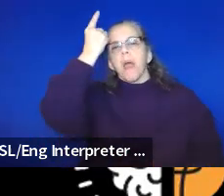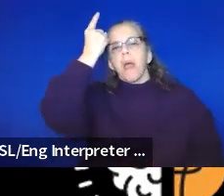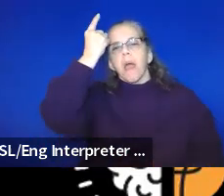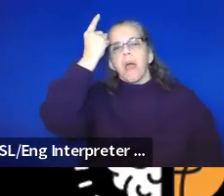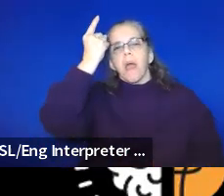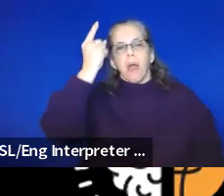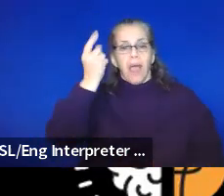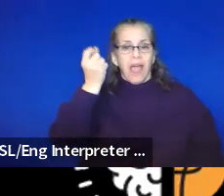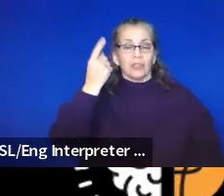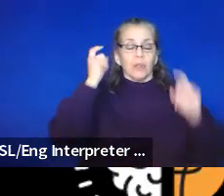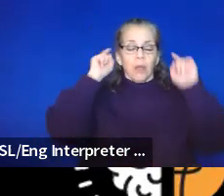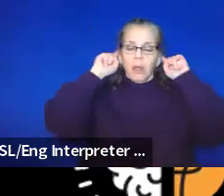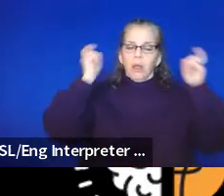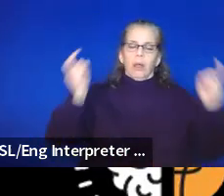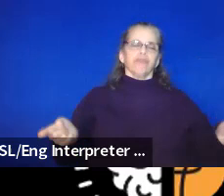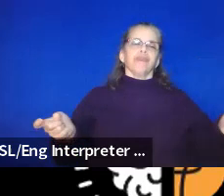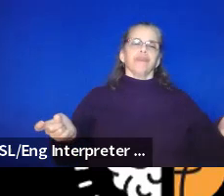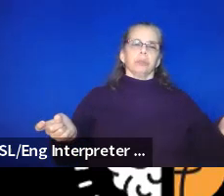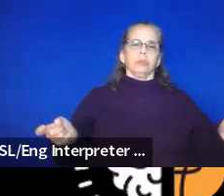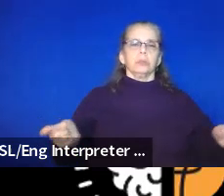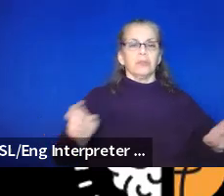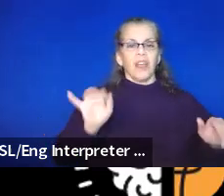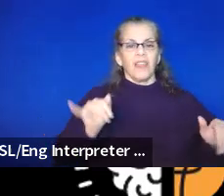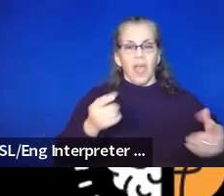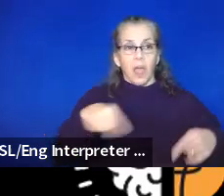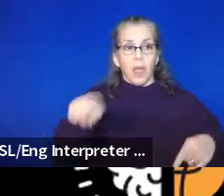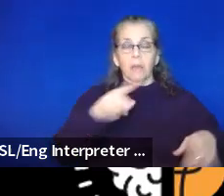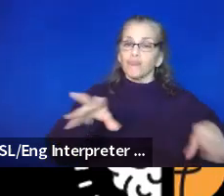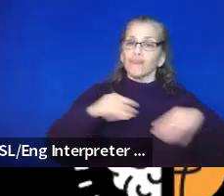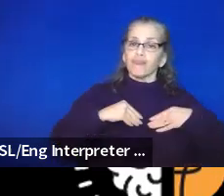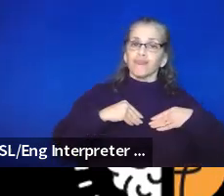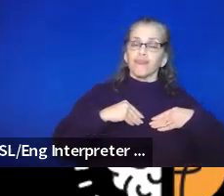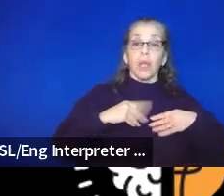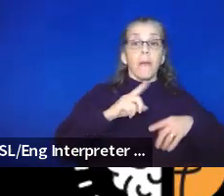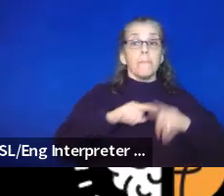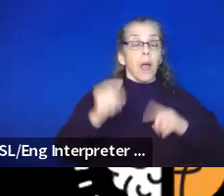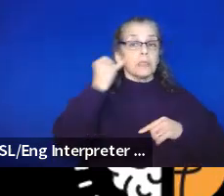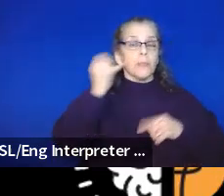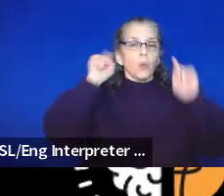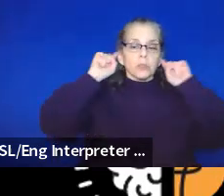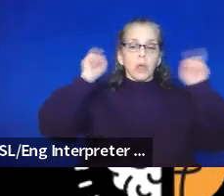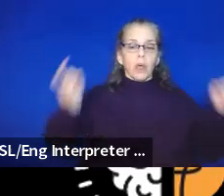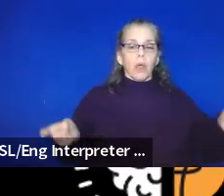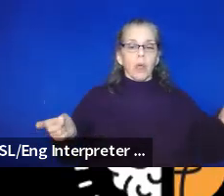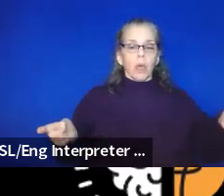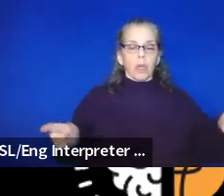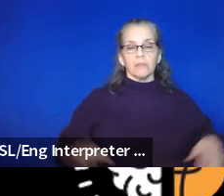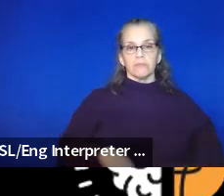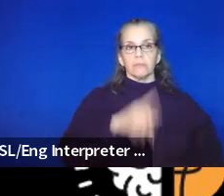and that's the accommodation I'm requesting. And people are totally fine. But if I don't tell them that, I don't think you're boring, they will think that you think